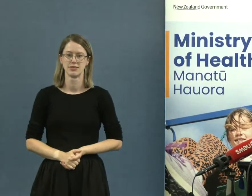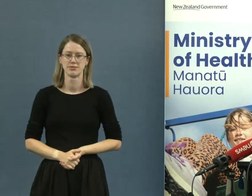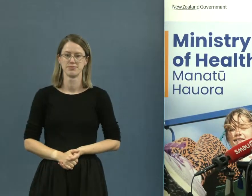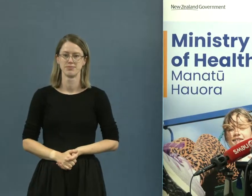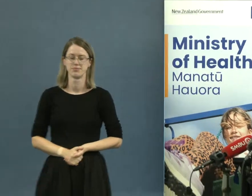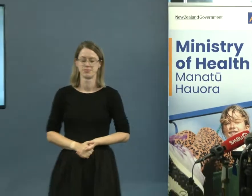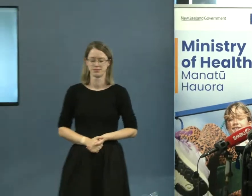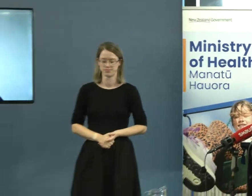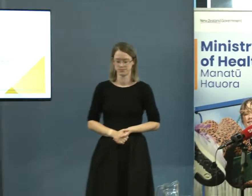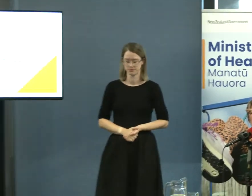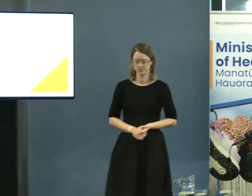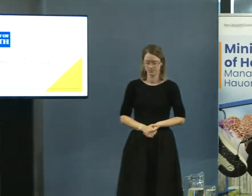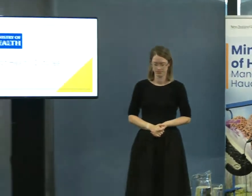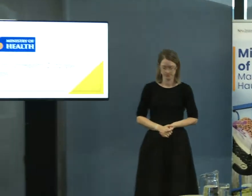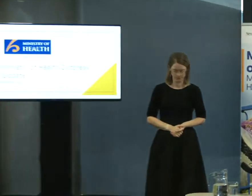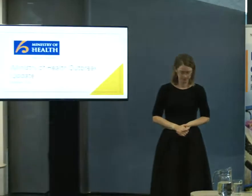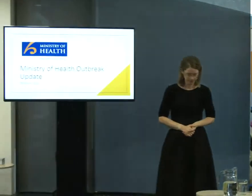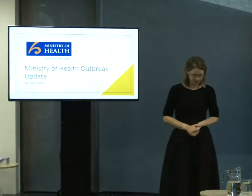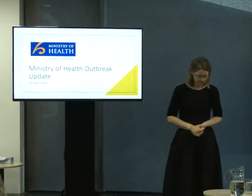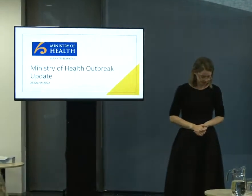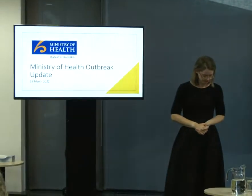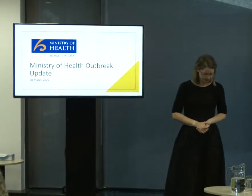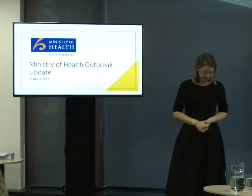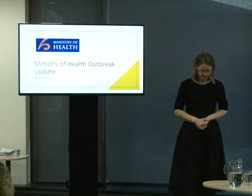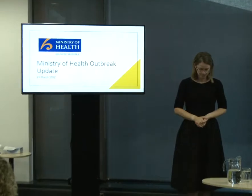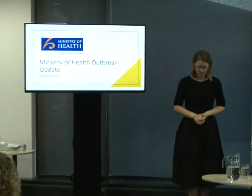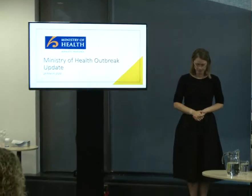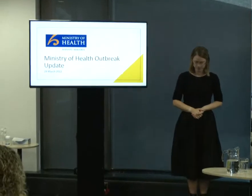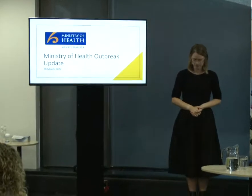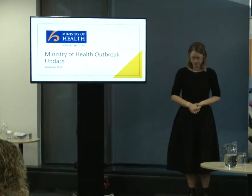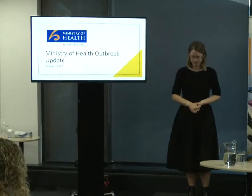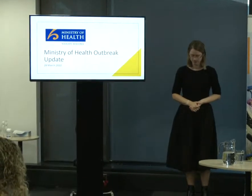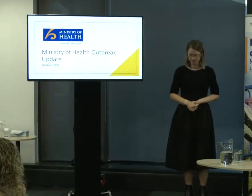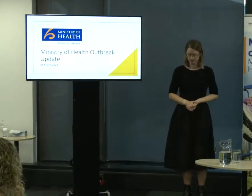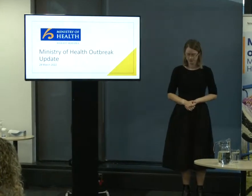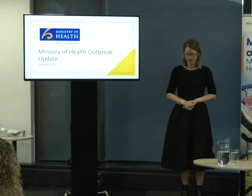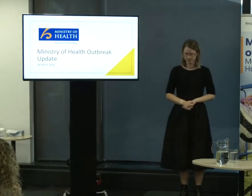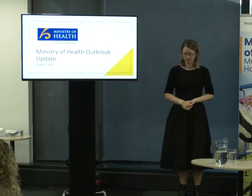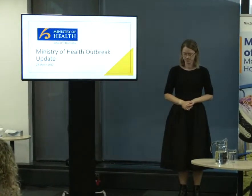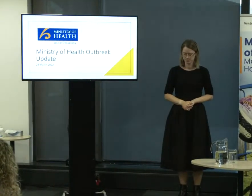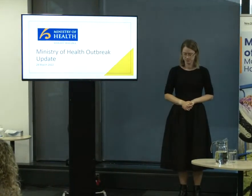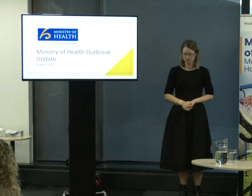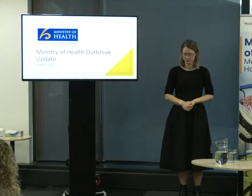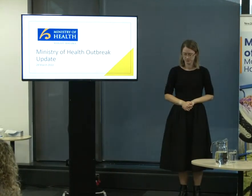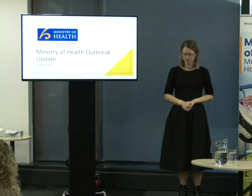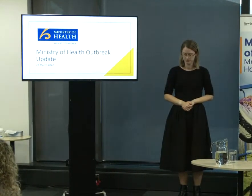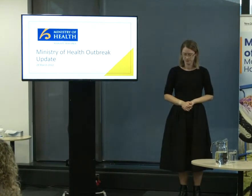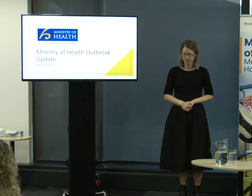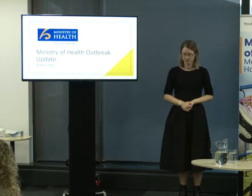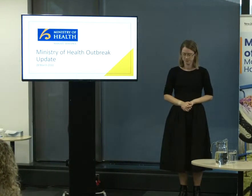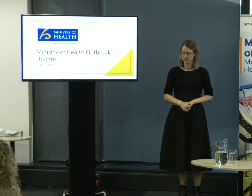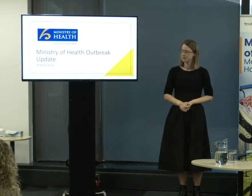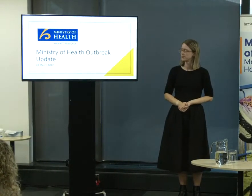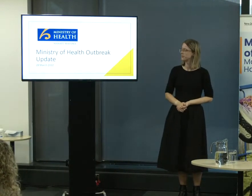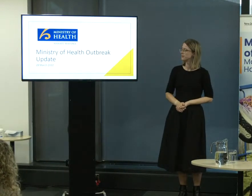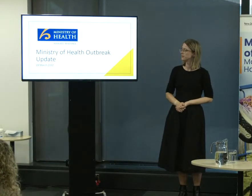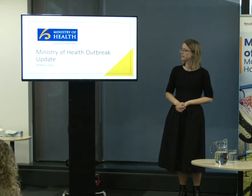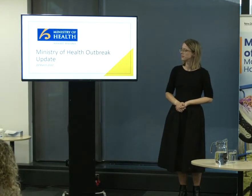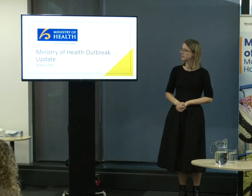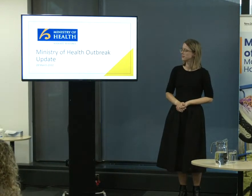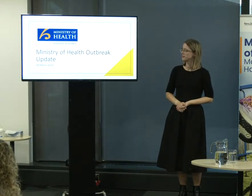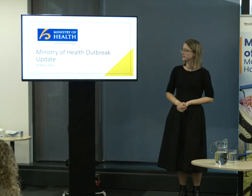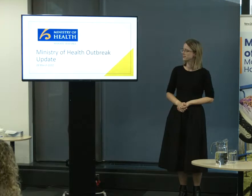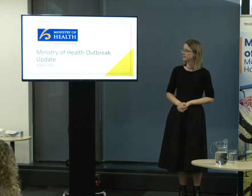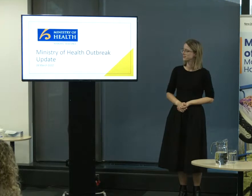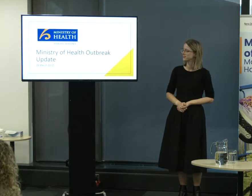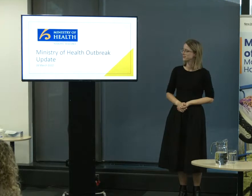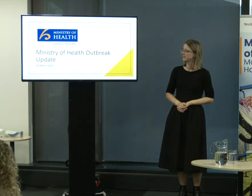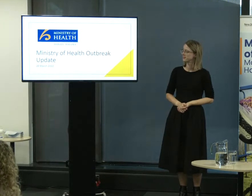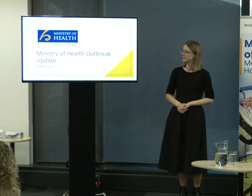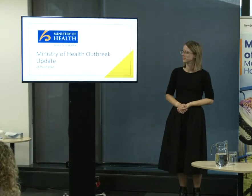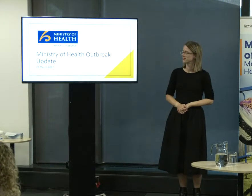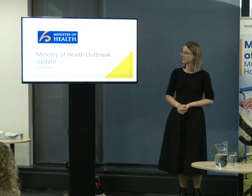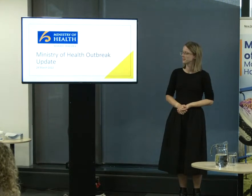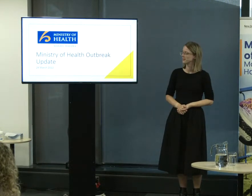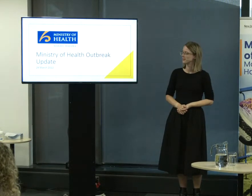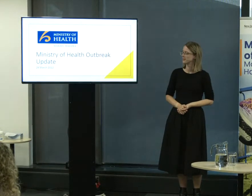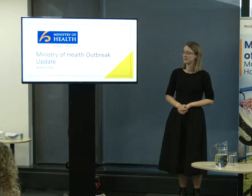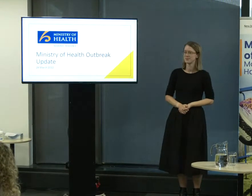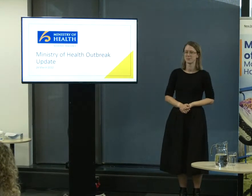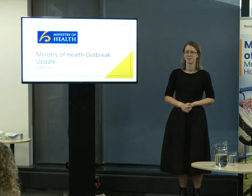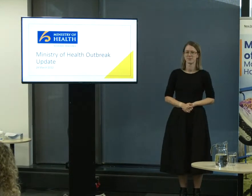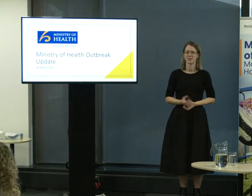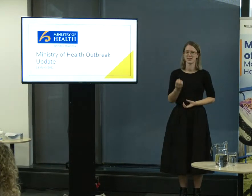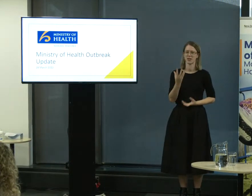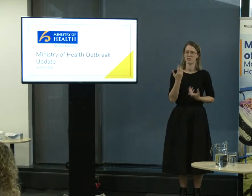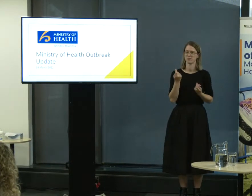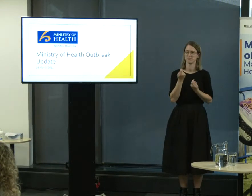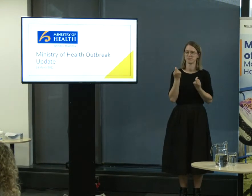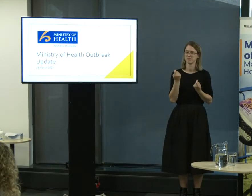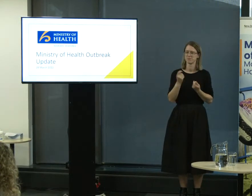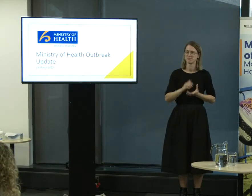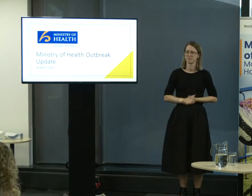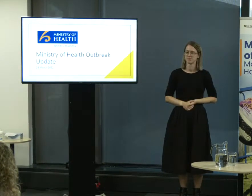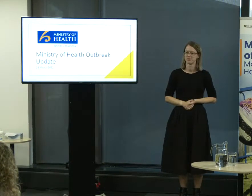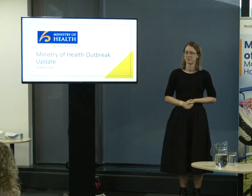Can I have the first slide up,